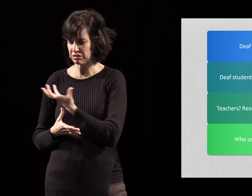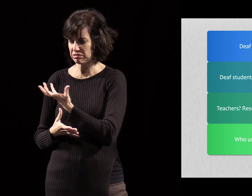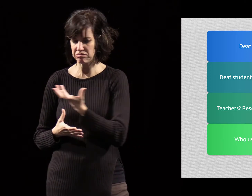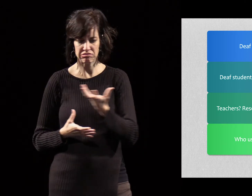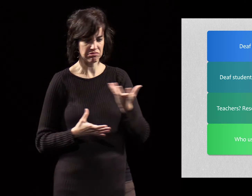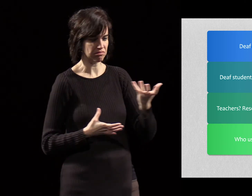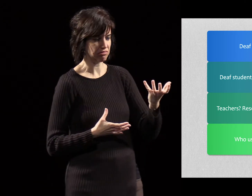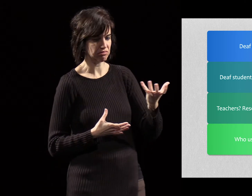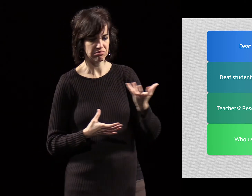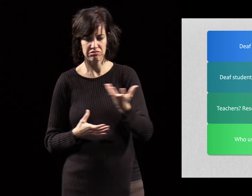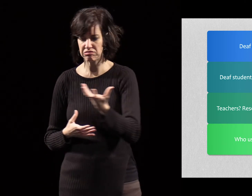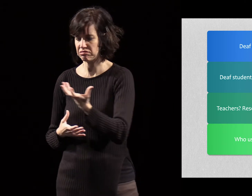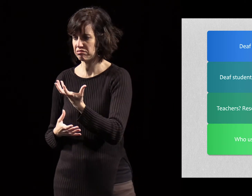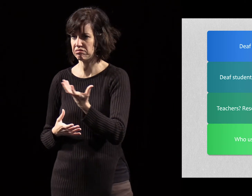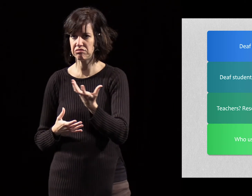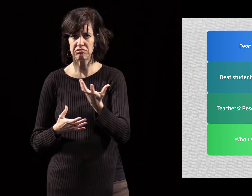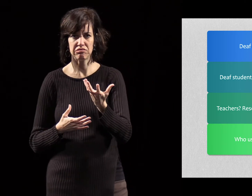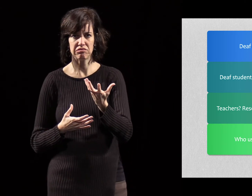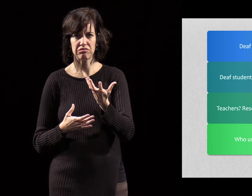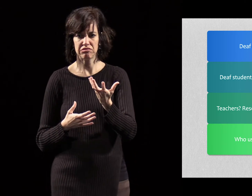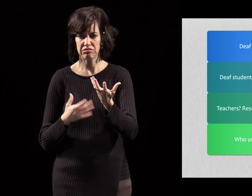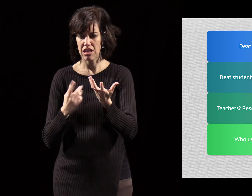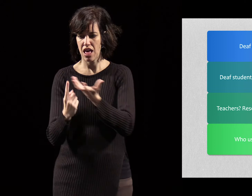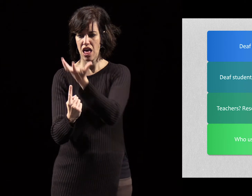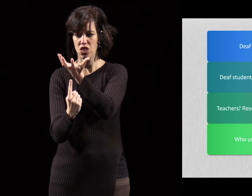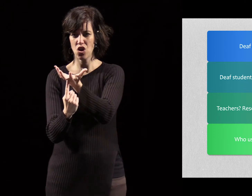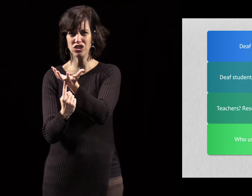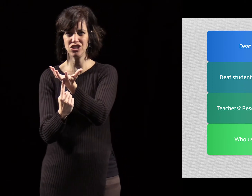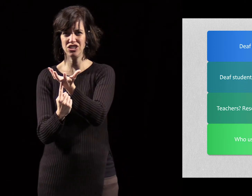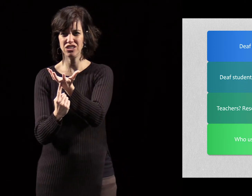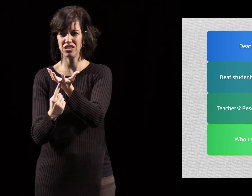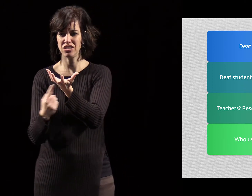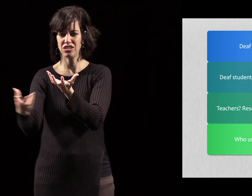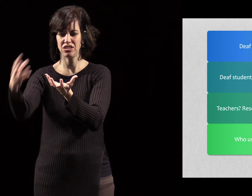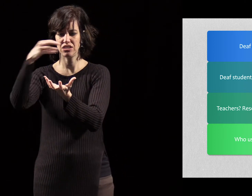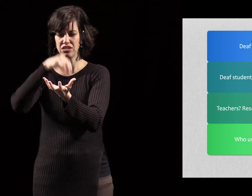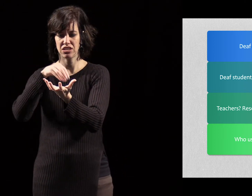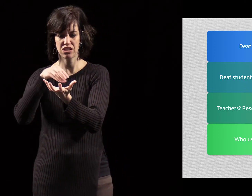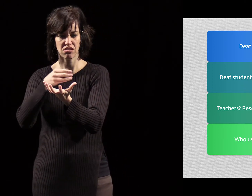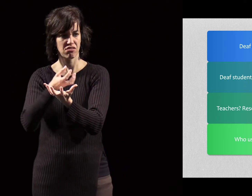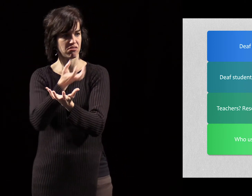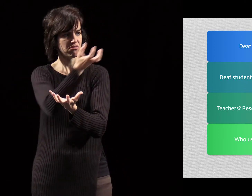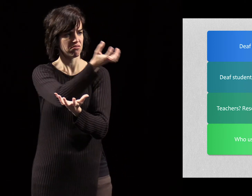What can I do with this anthology of poetry? Who is it meant for?